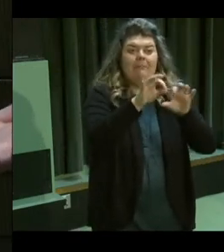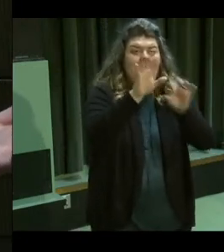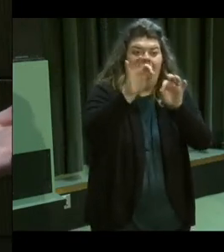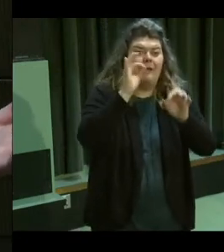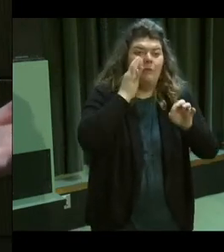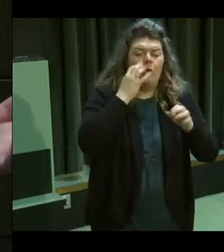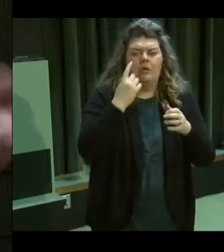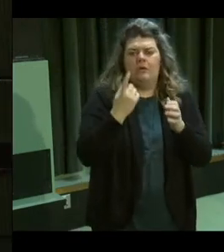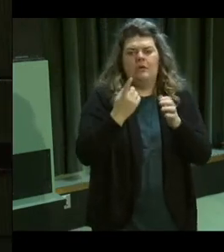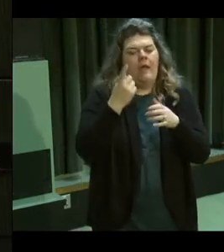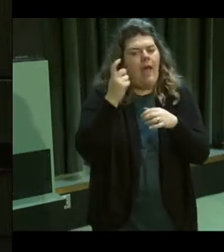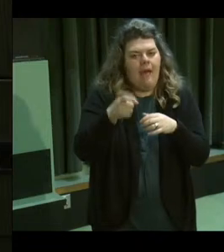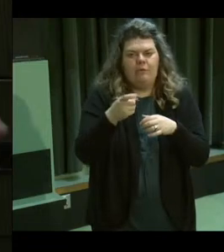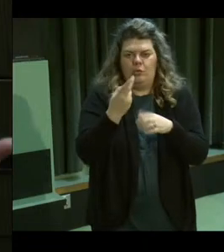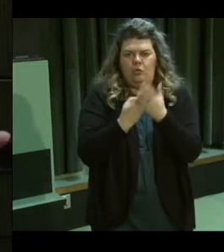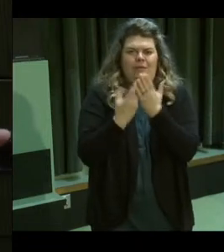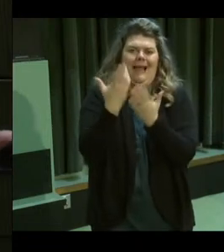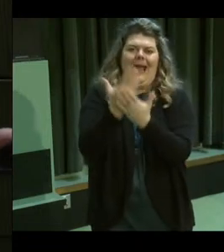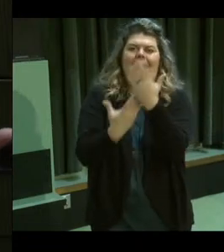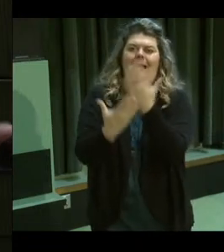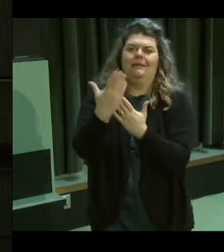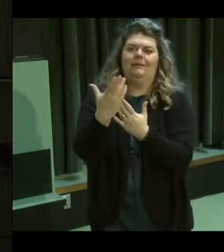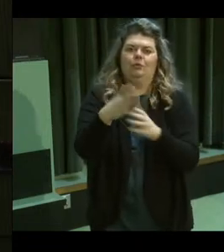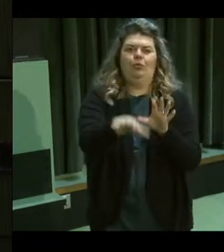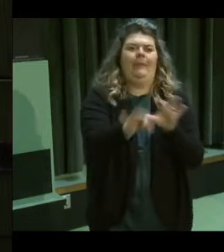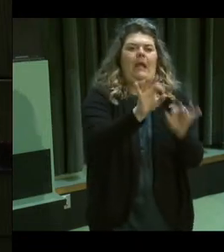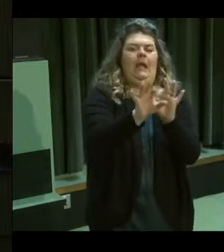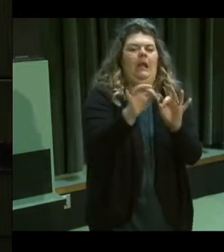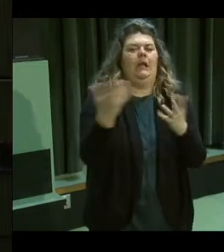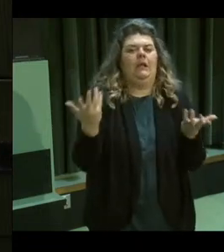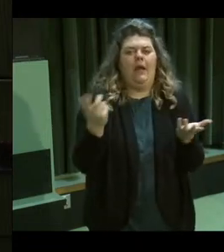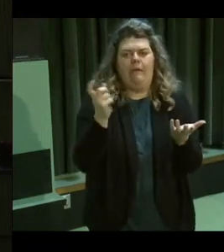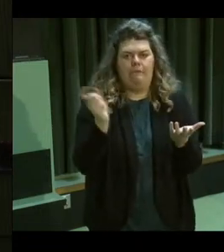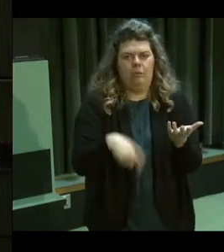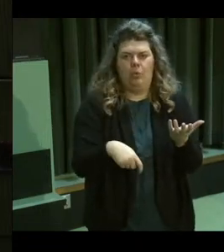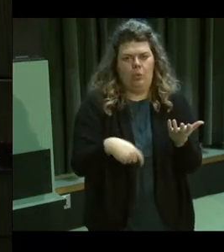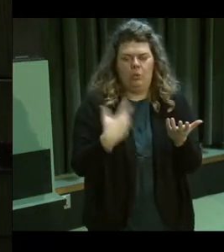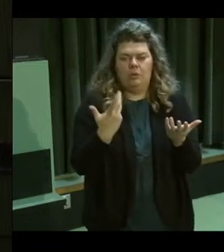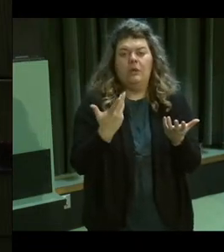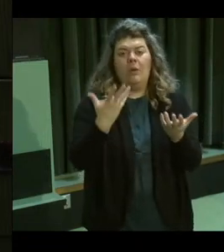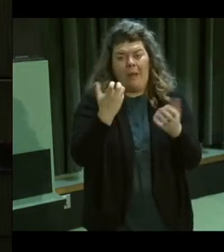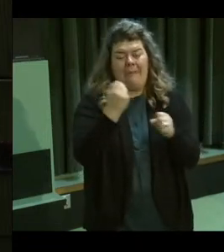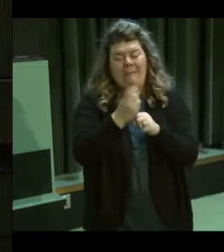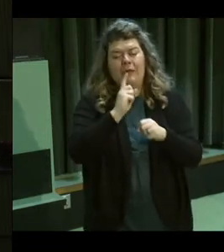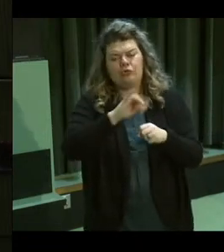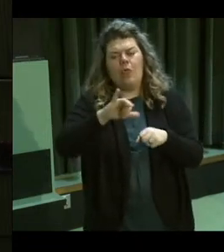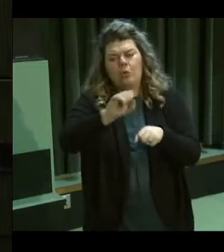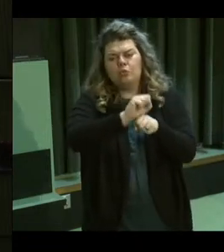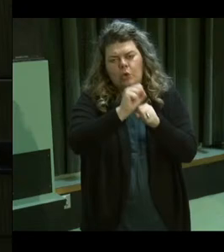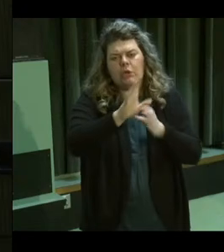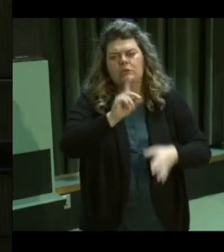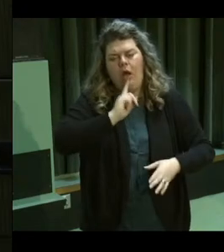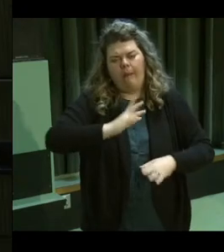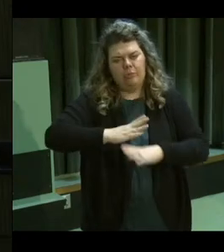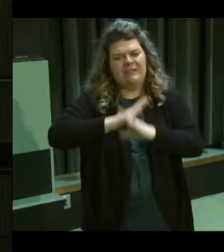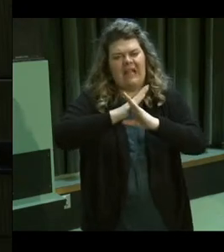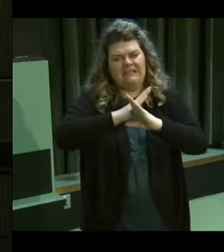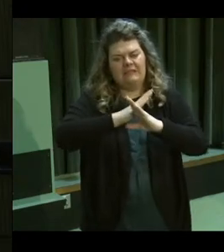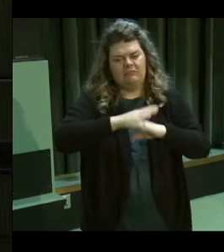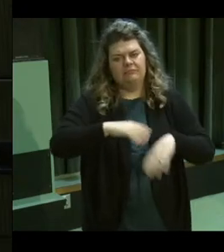there are some crops that are always going to have to be hand harvested. So we are always going to need these workers. But